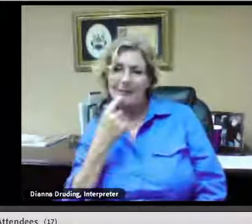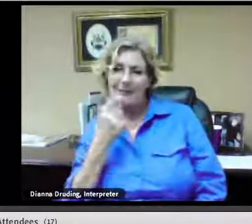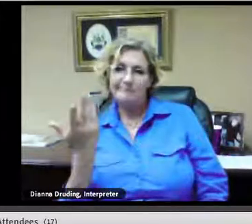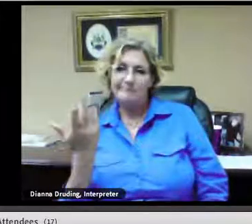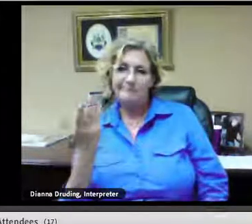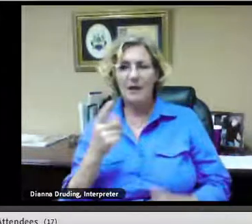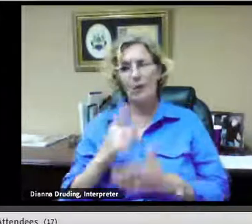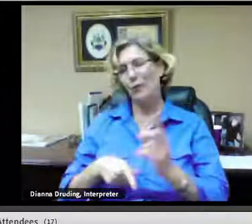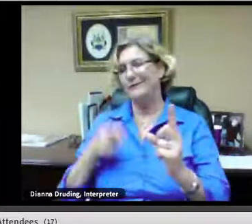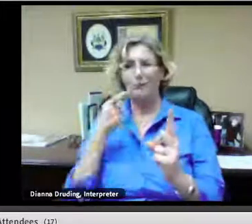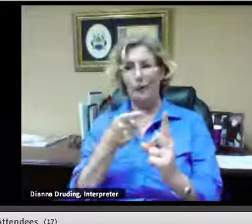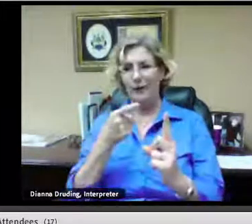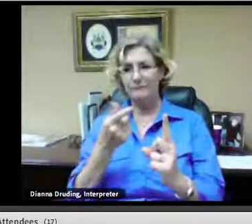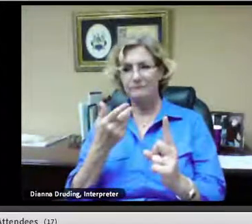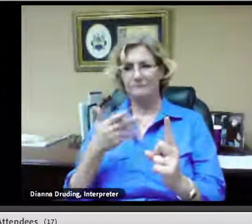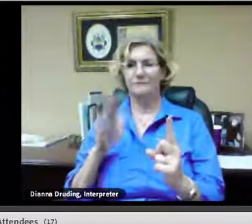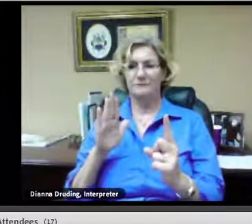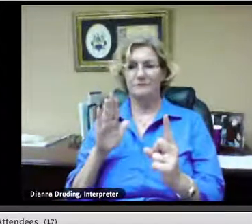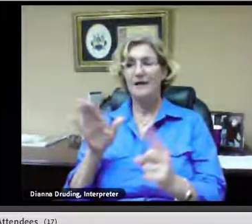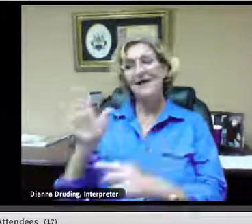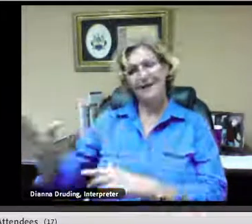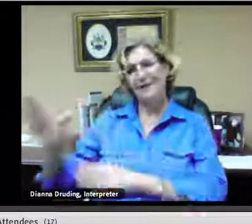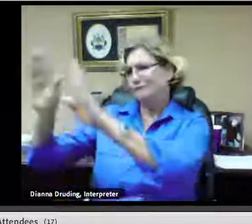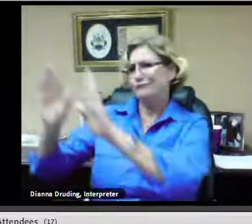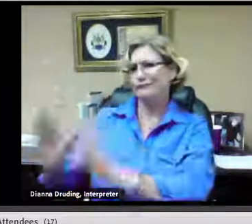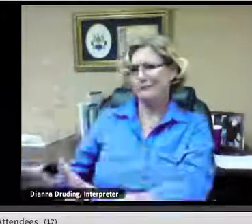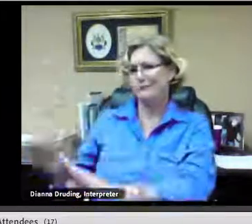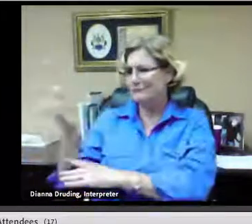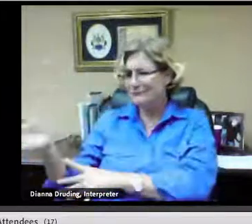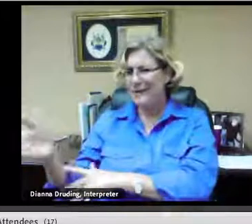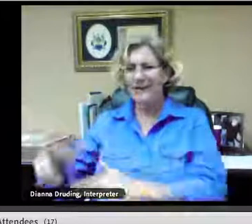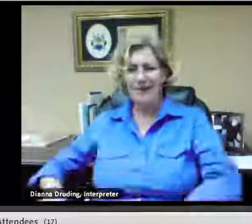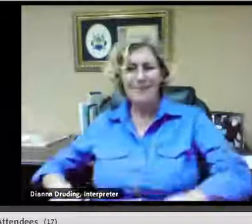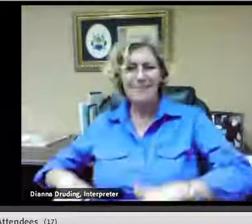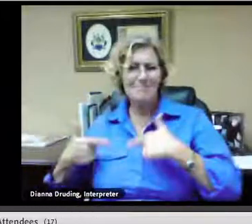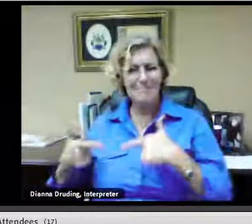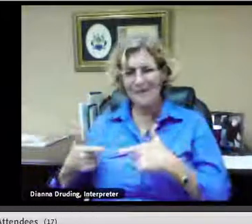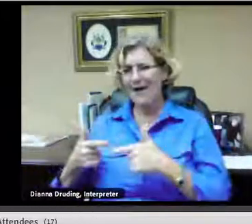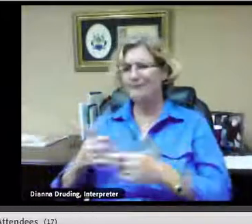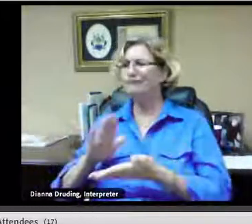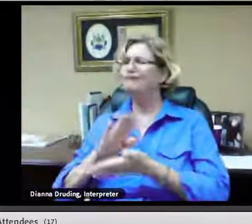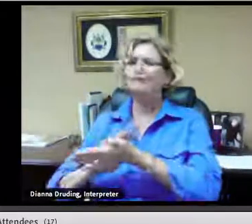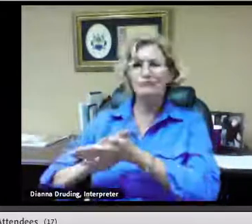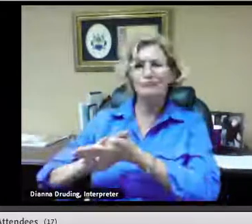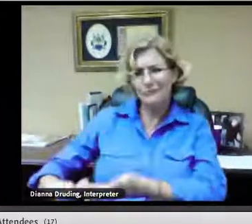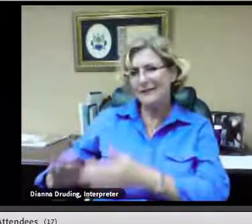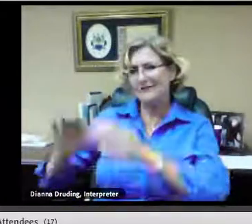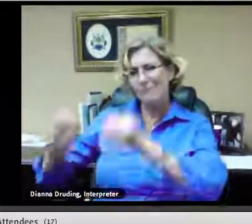Let's just make his life as pleasant as possible, and, you know, obviously his disability is not a problem."